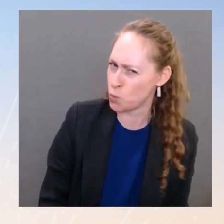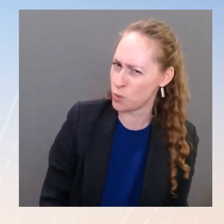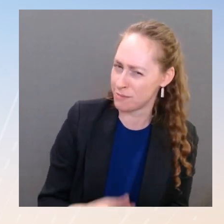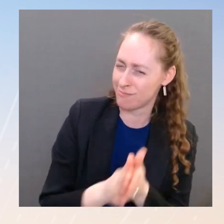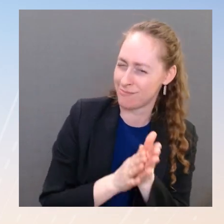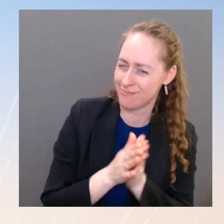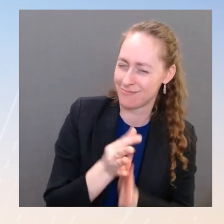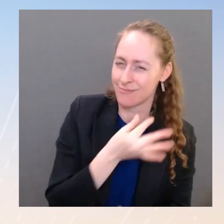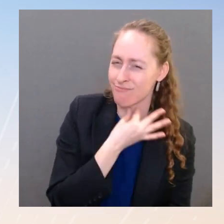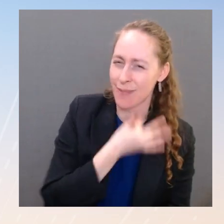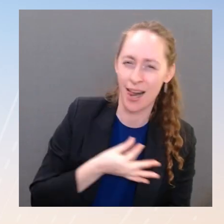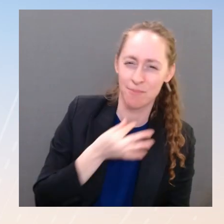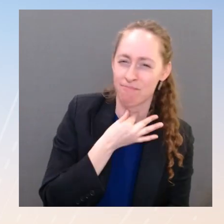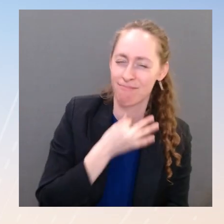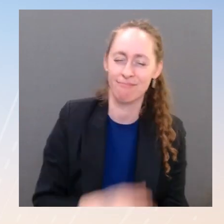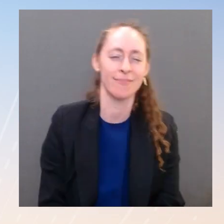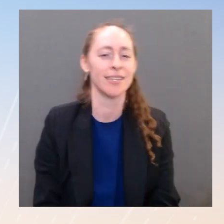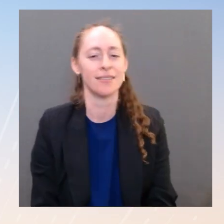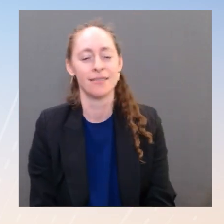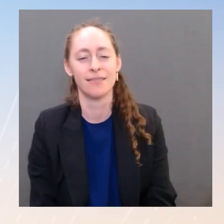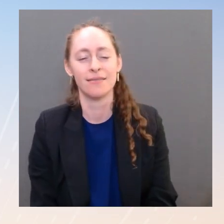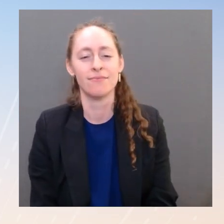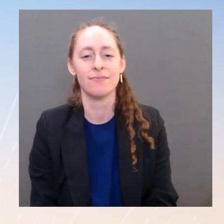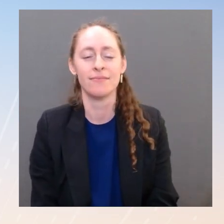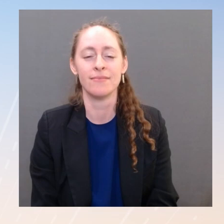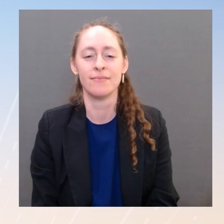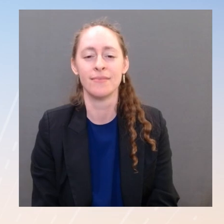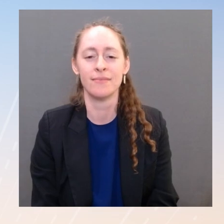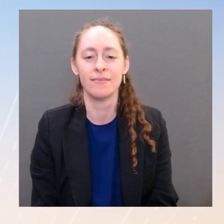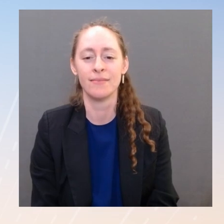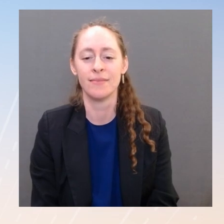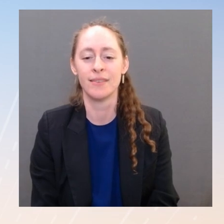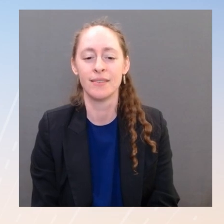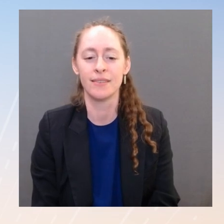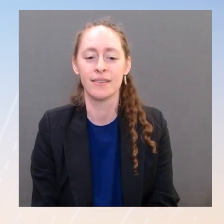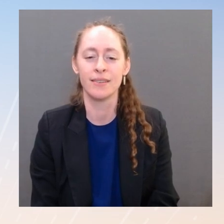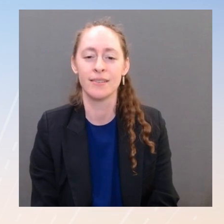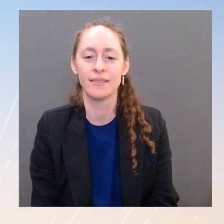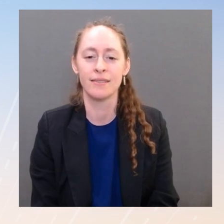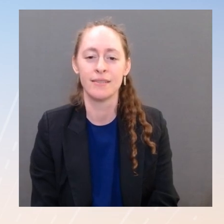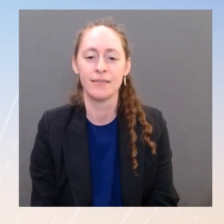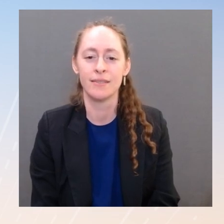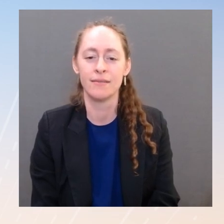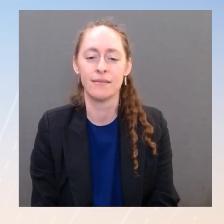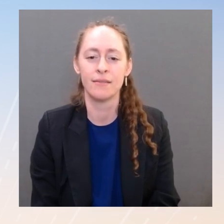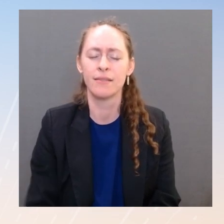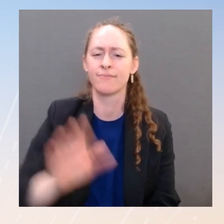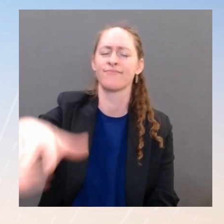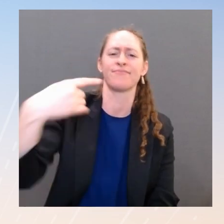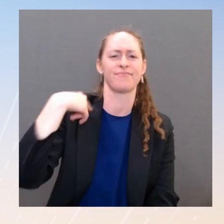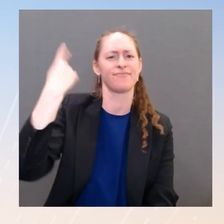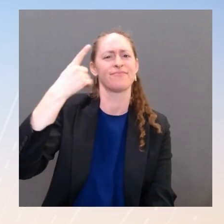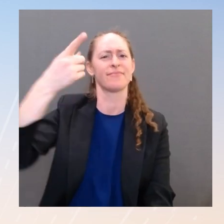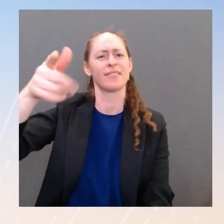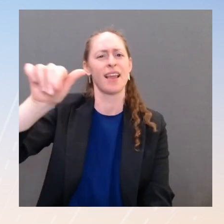of plenty of Republican attack ads down there, so I'm curious: Is anyone meeting him, of the elected official variety, when he's in Alabama tomorrow?